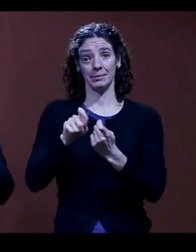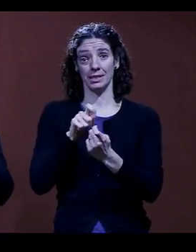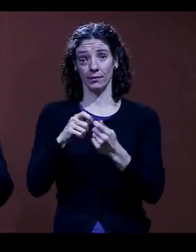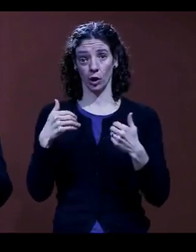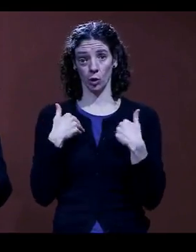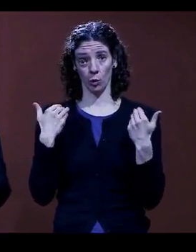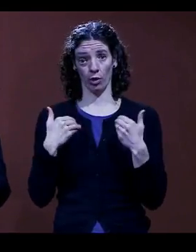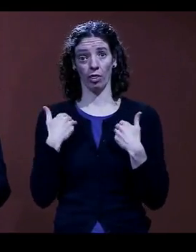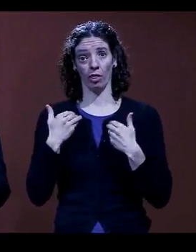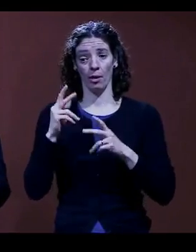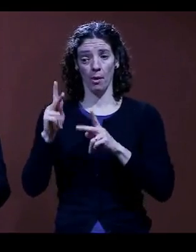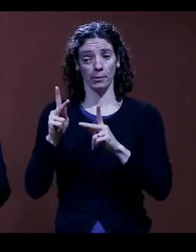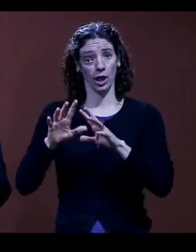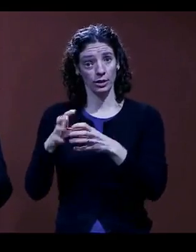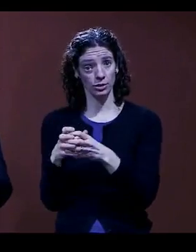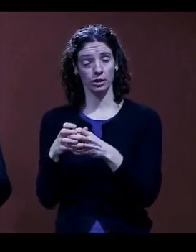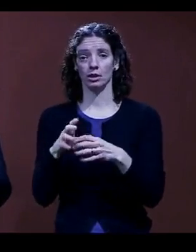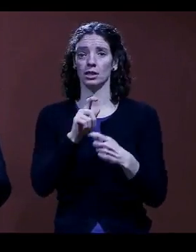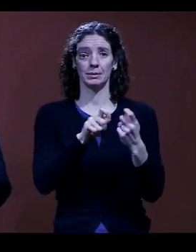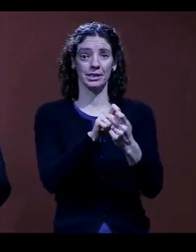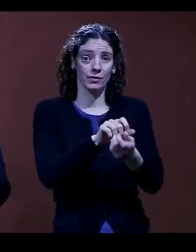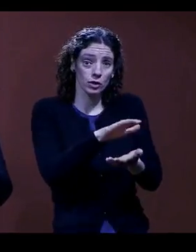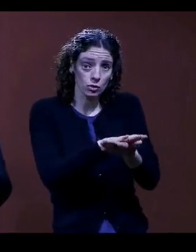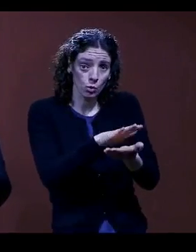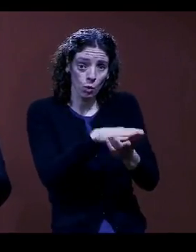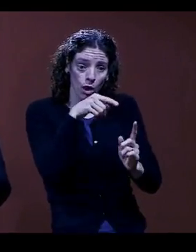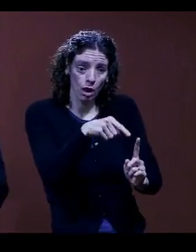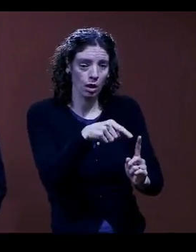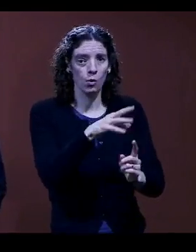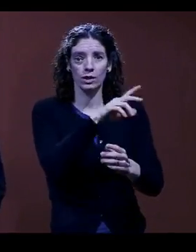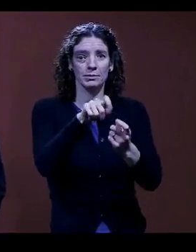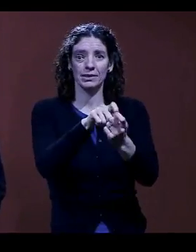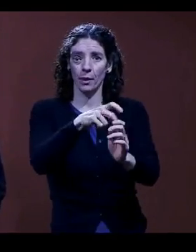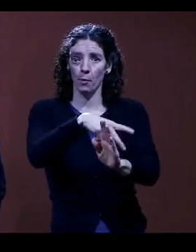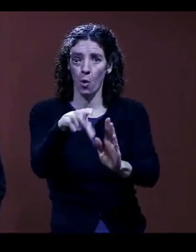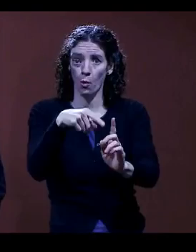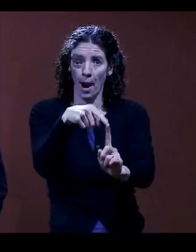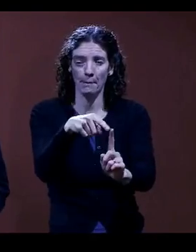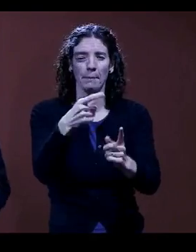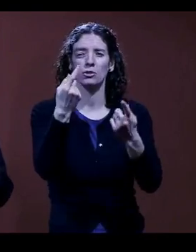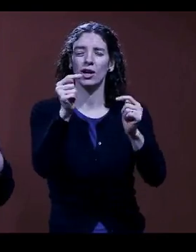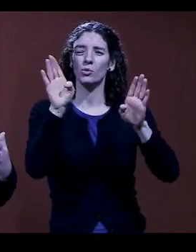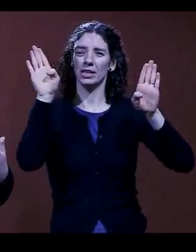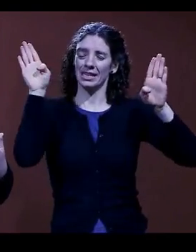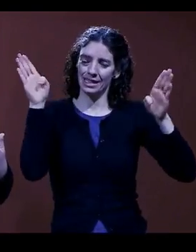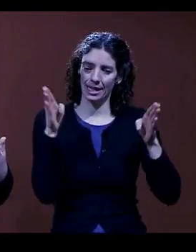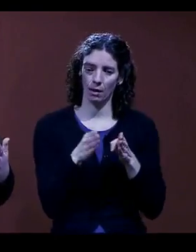a specific school, or a specific program, but you really need to narrow the focus and not try to solve